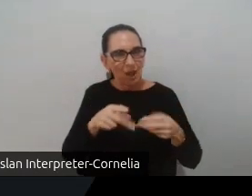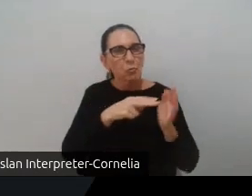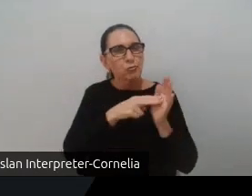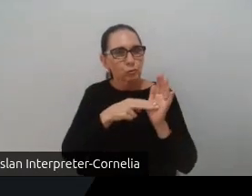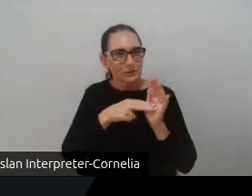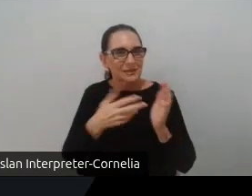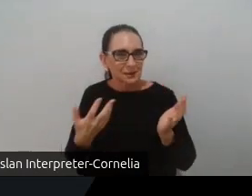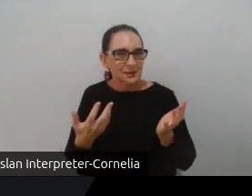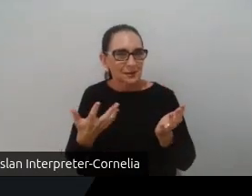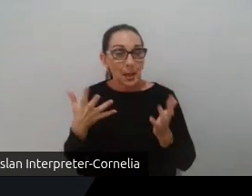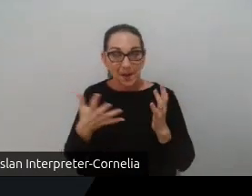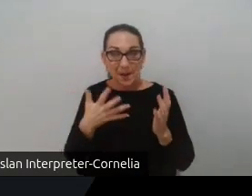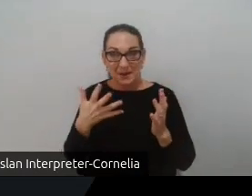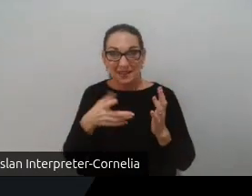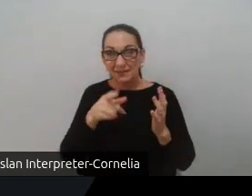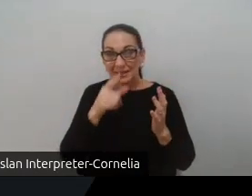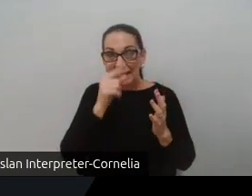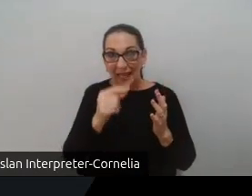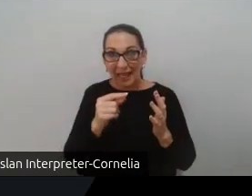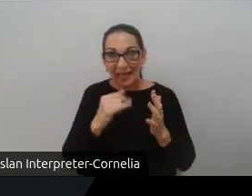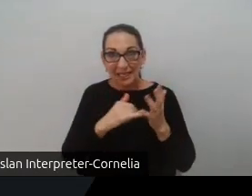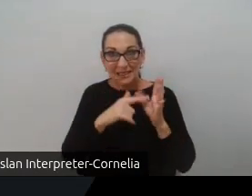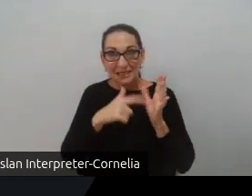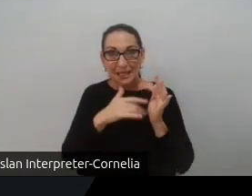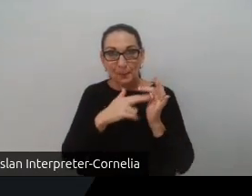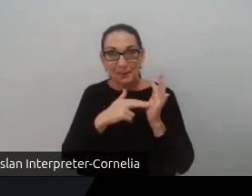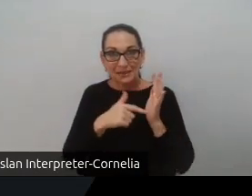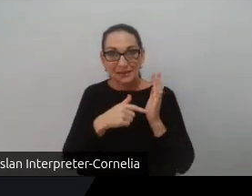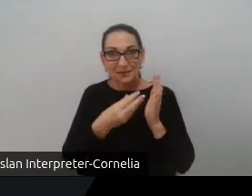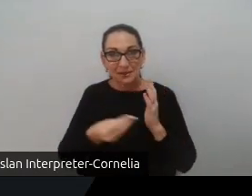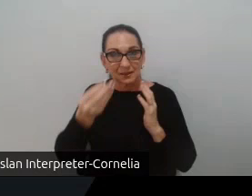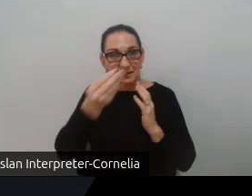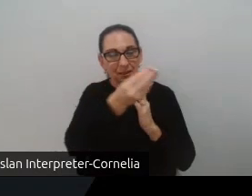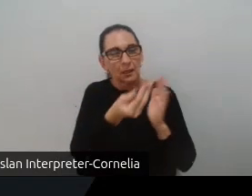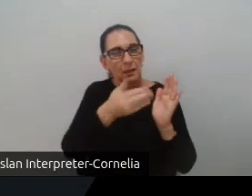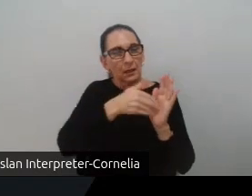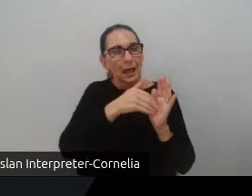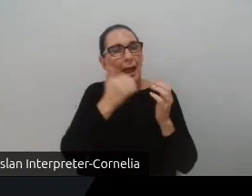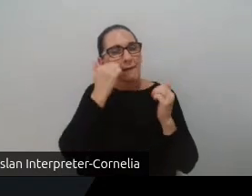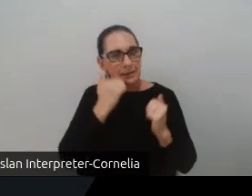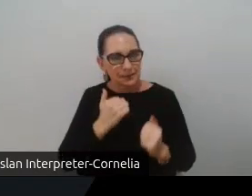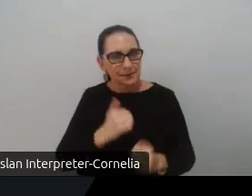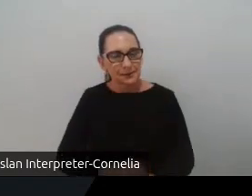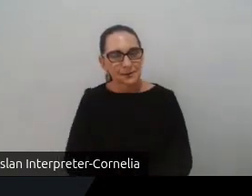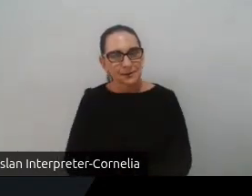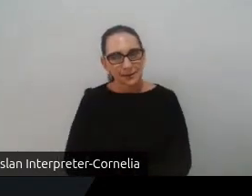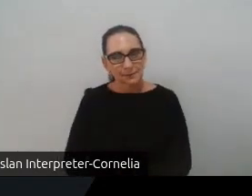you can also provide the copies of the statements um as evidence. Now this statement doesn't have to